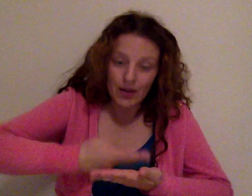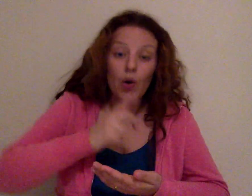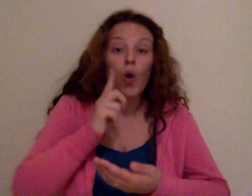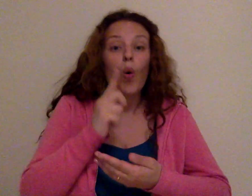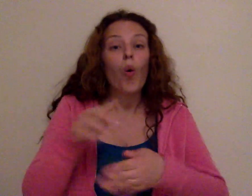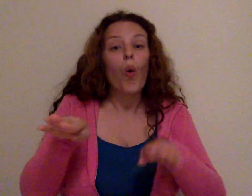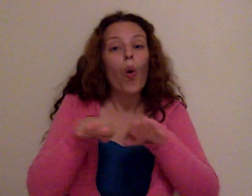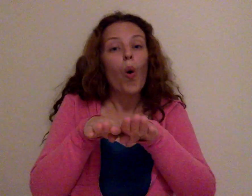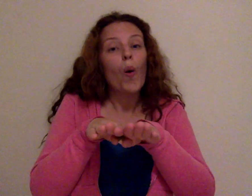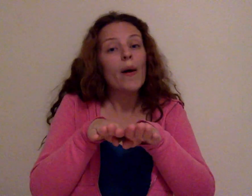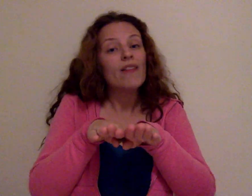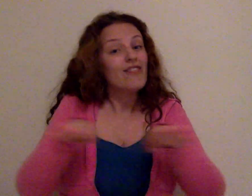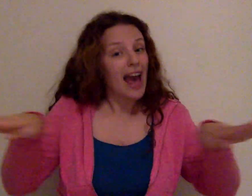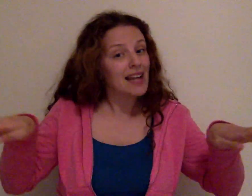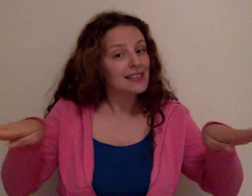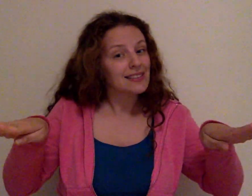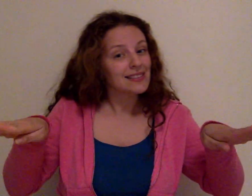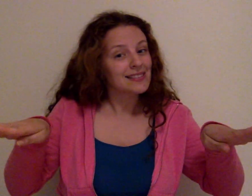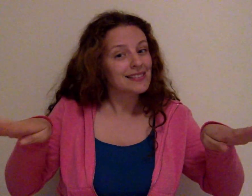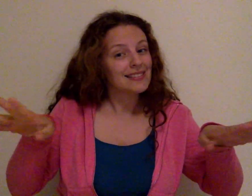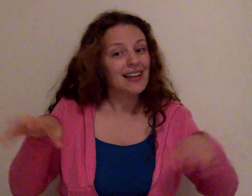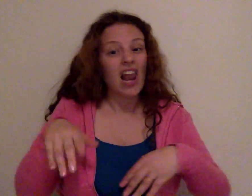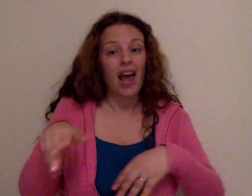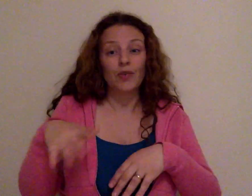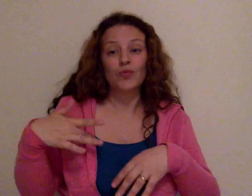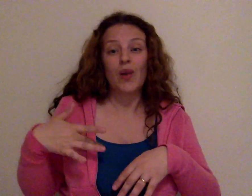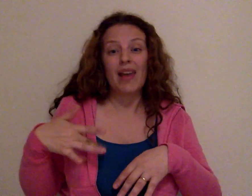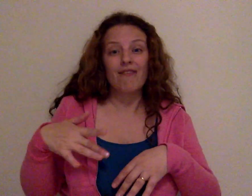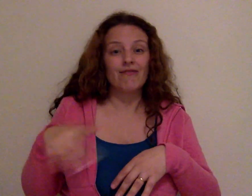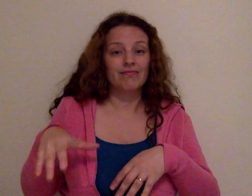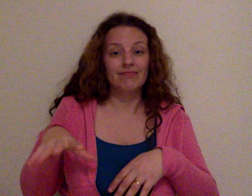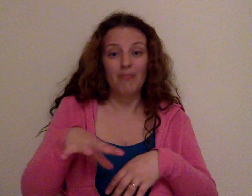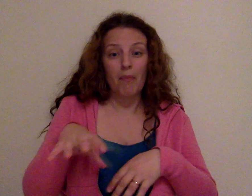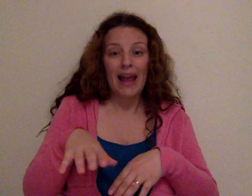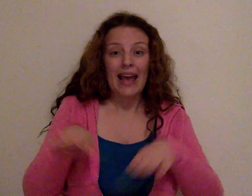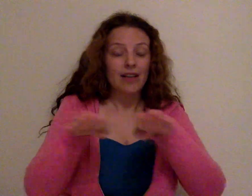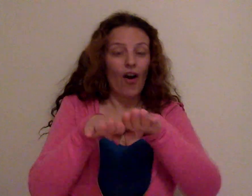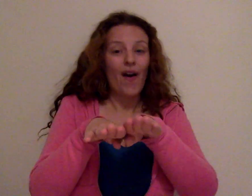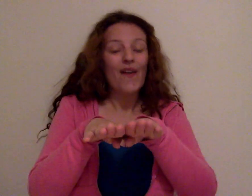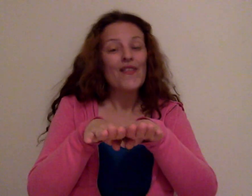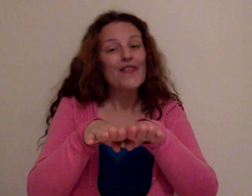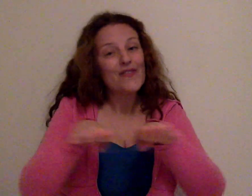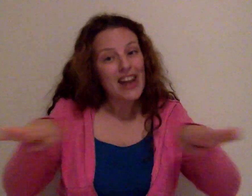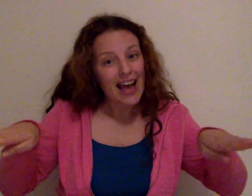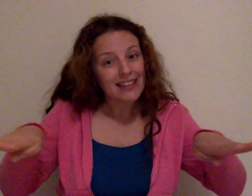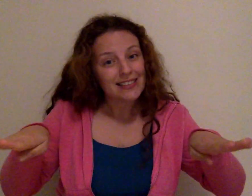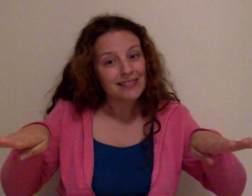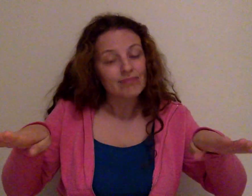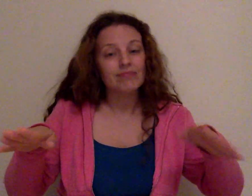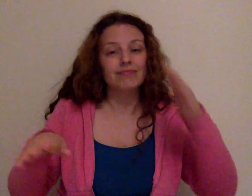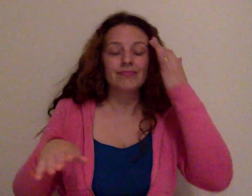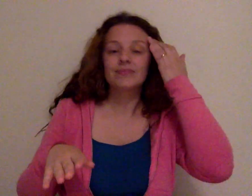Or flat, as in place where you live.